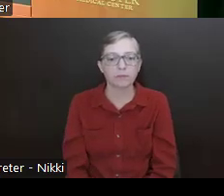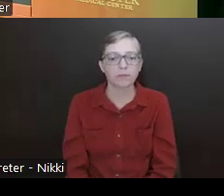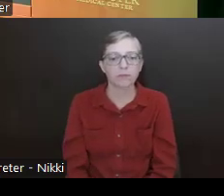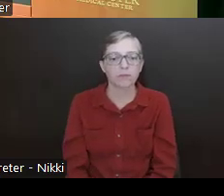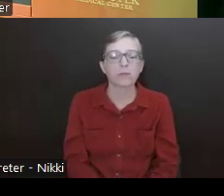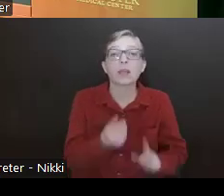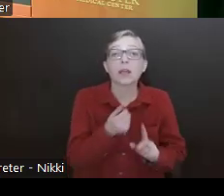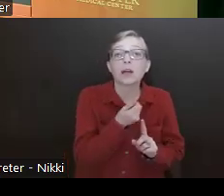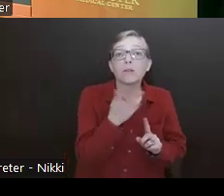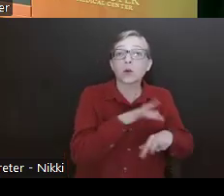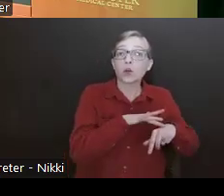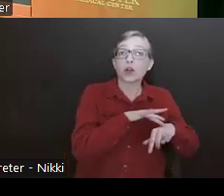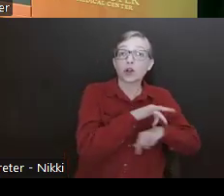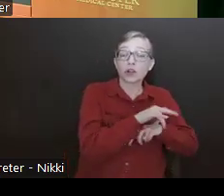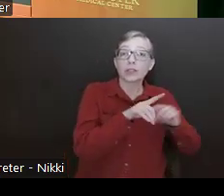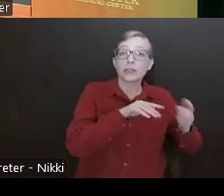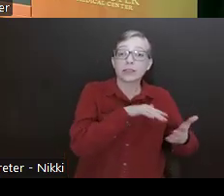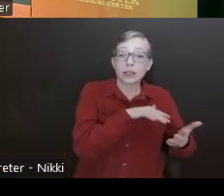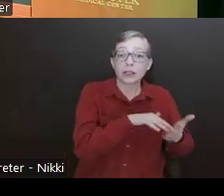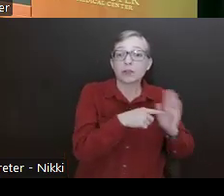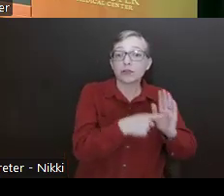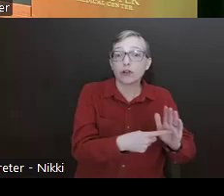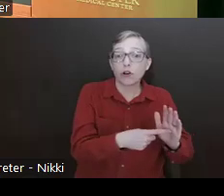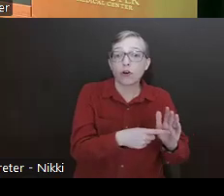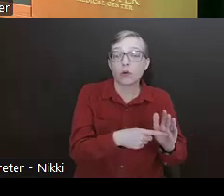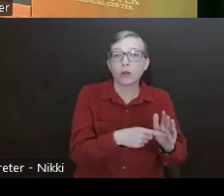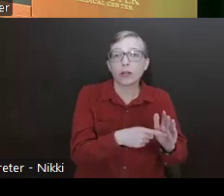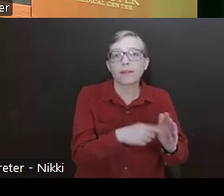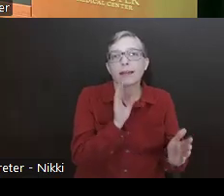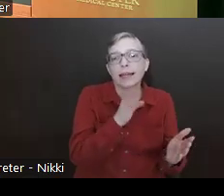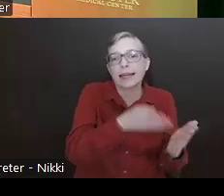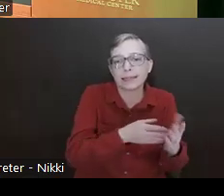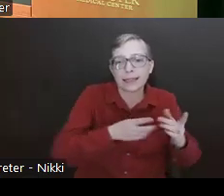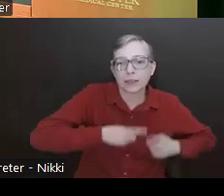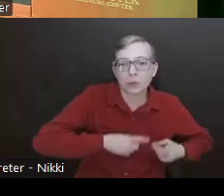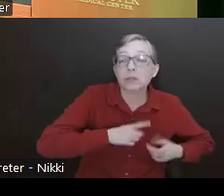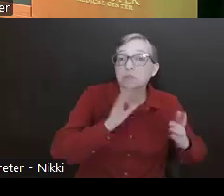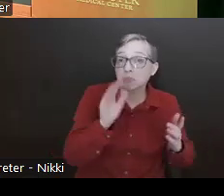anti-depressants were helpful um and so there were two big um randomized control trials that looked